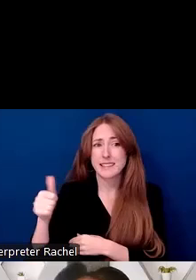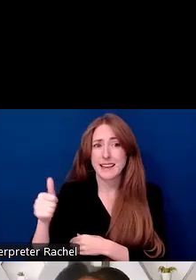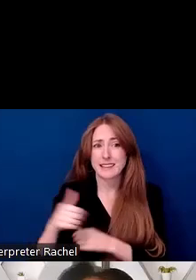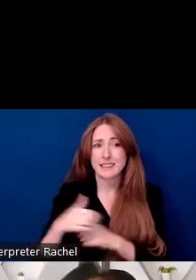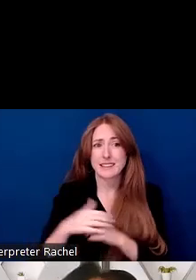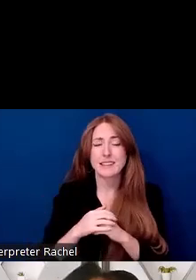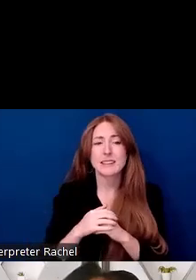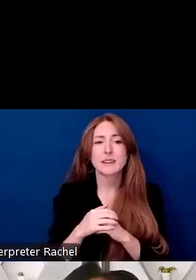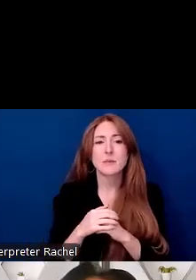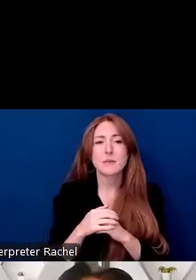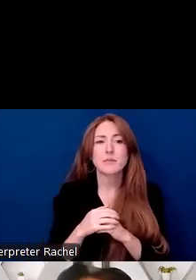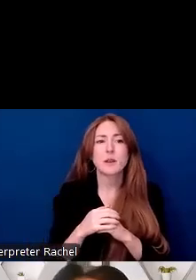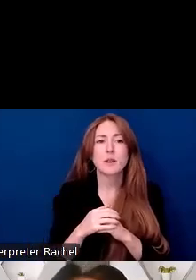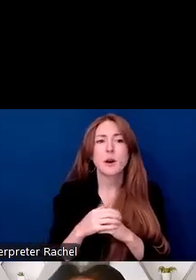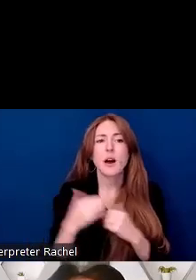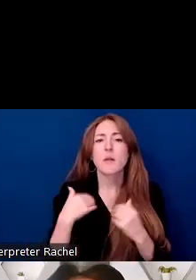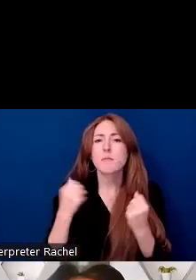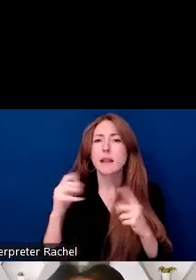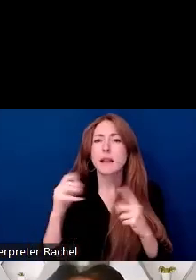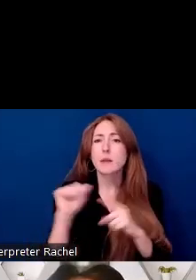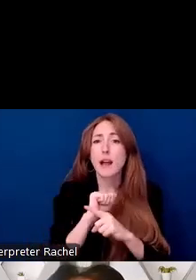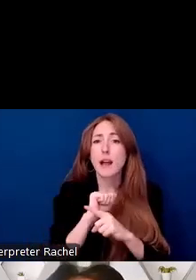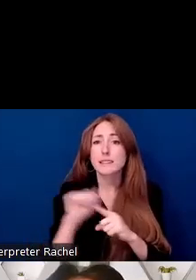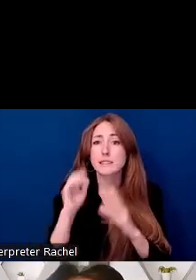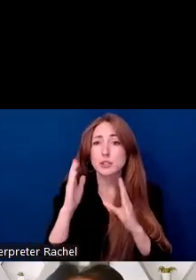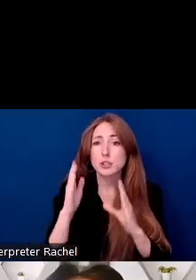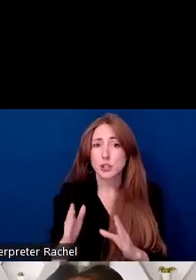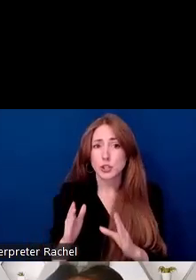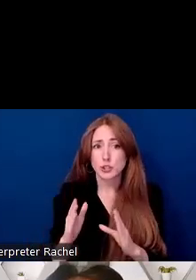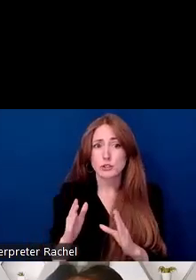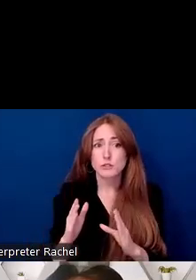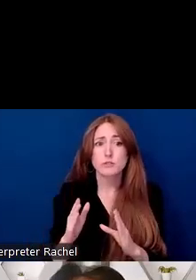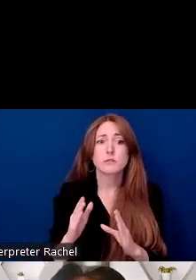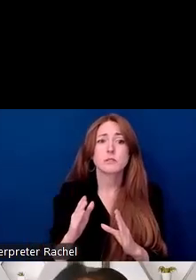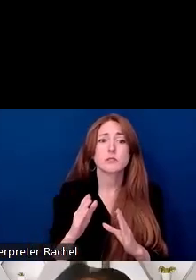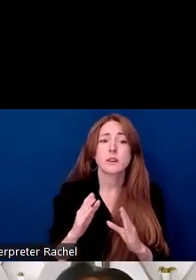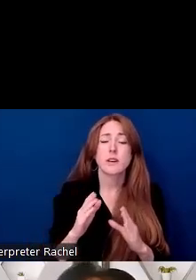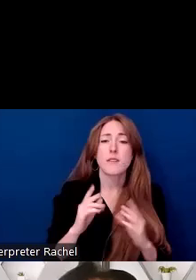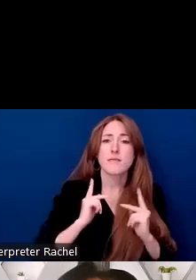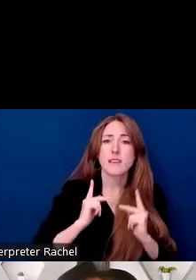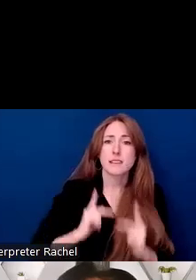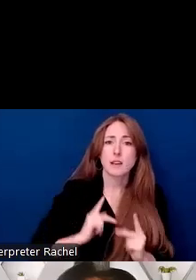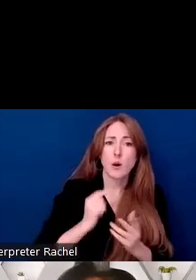chiropractors deliver care to over 11 million Canadians with musculoskeletal conditions with